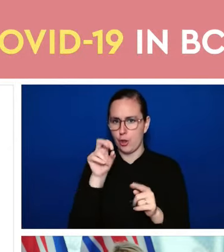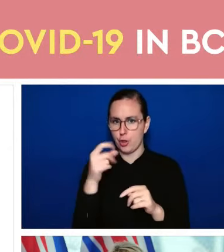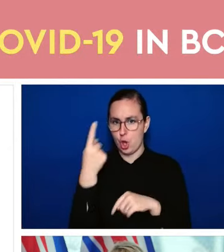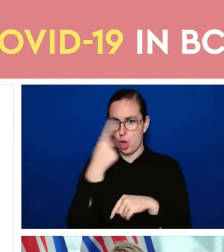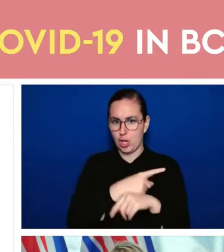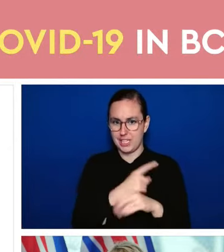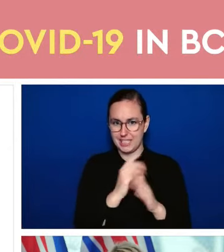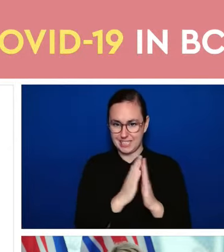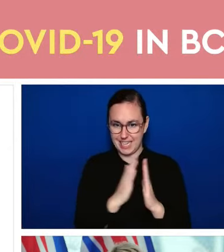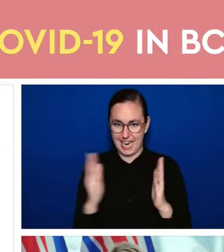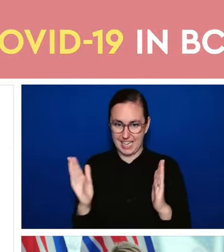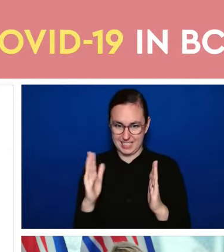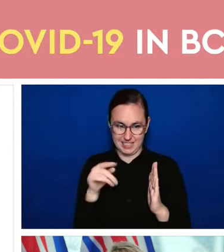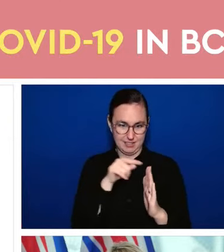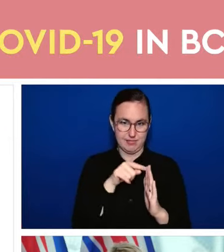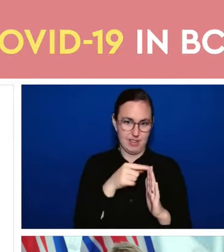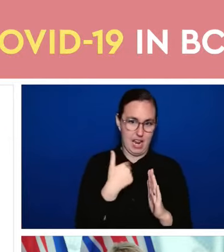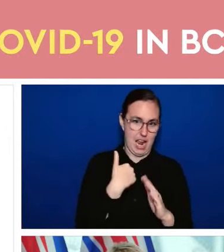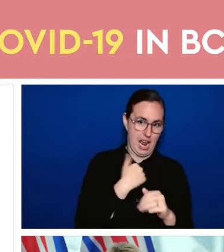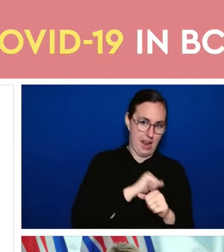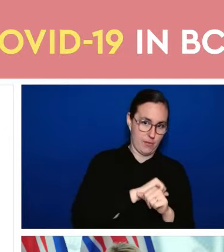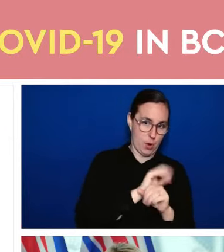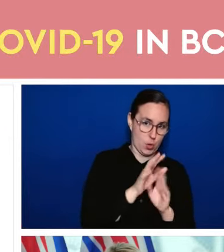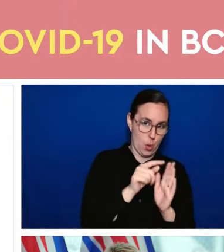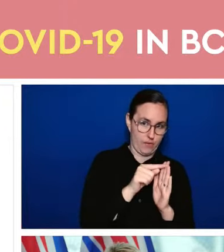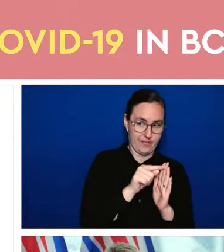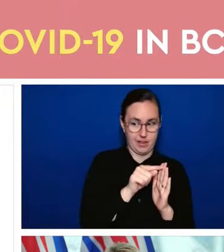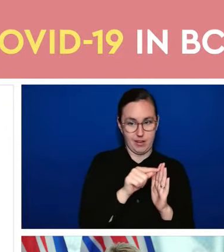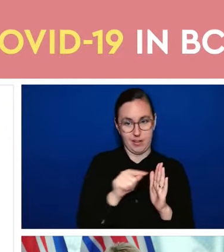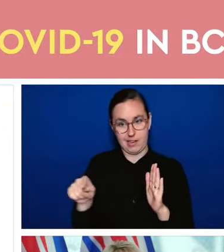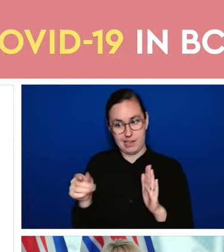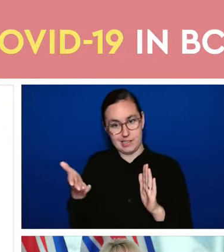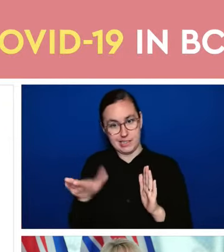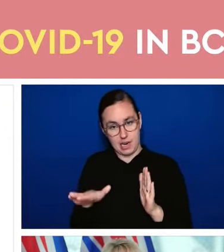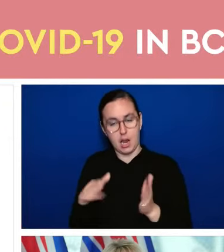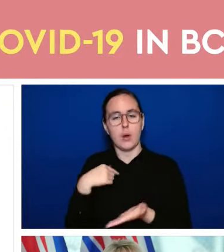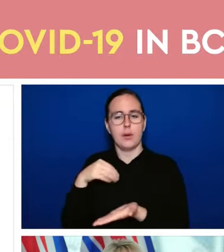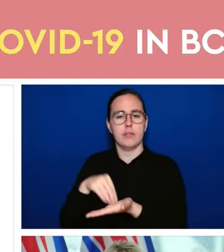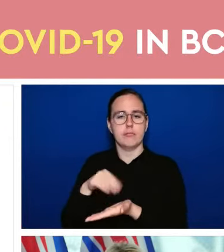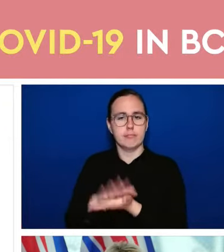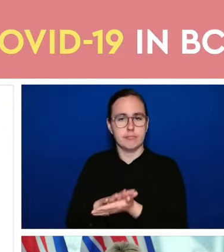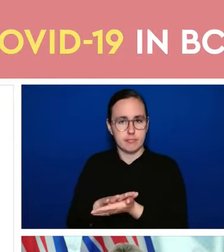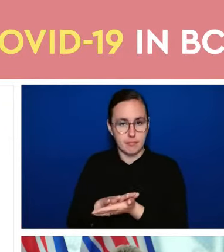statistics. On exactly what was the cause of death and if